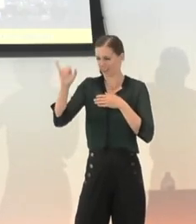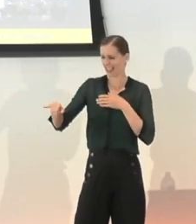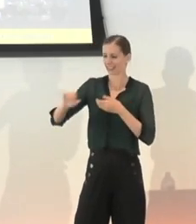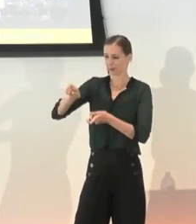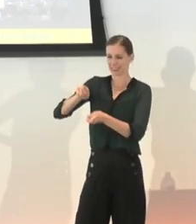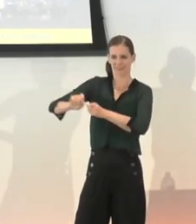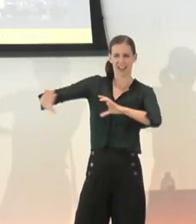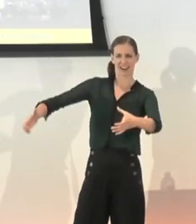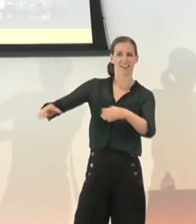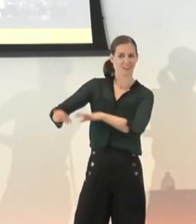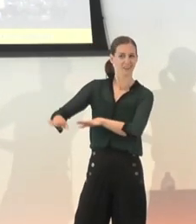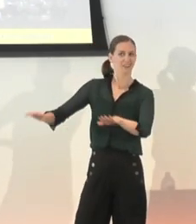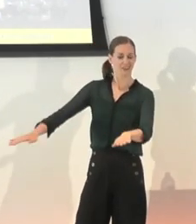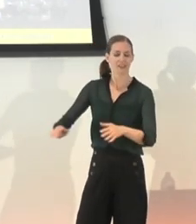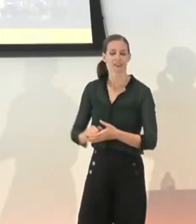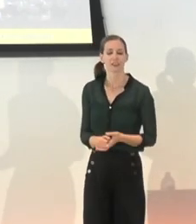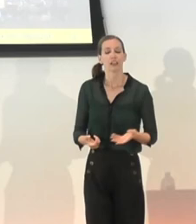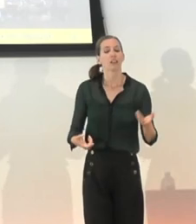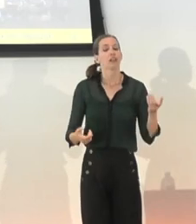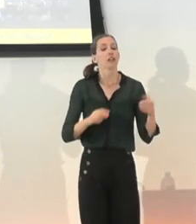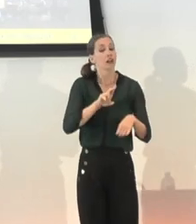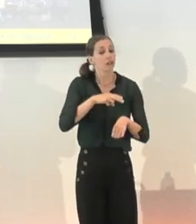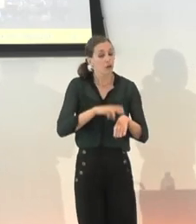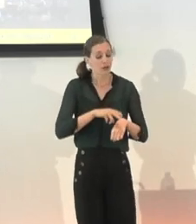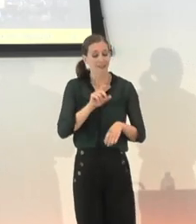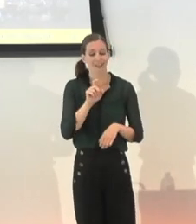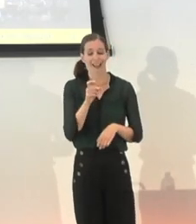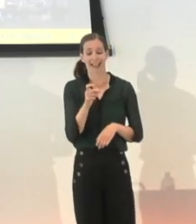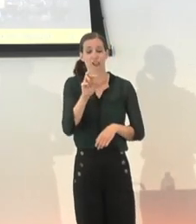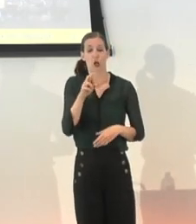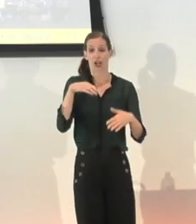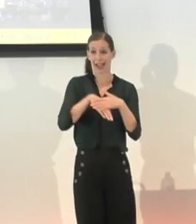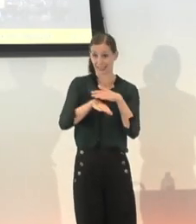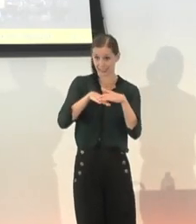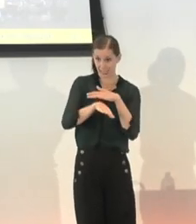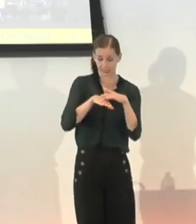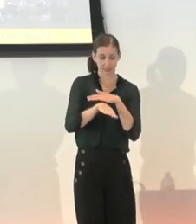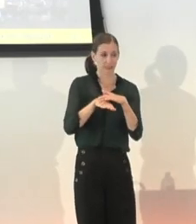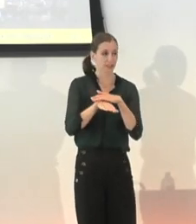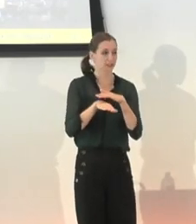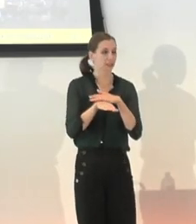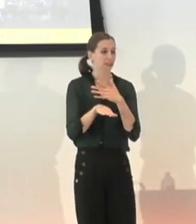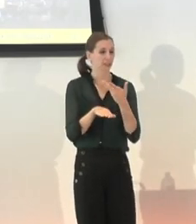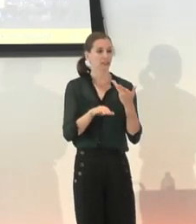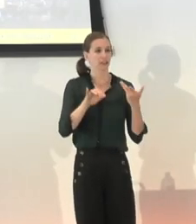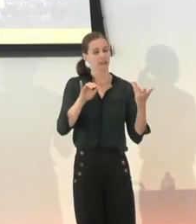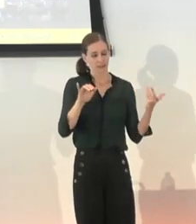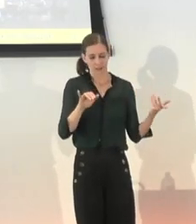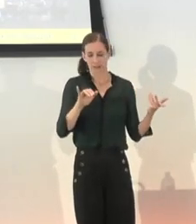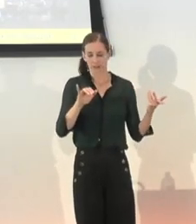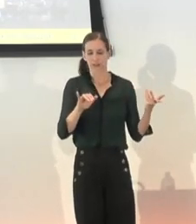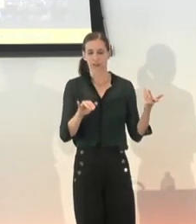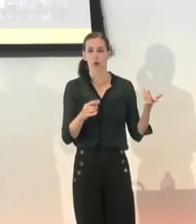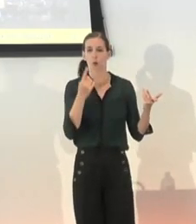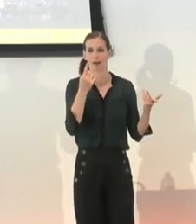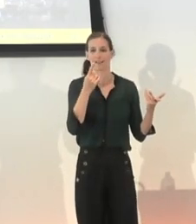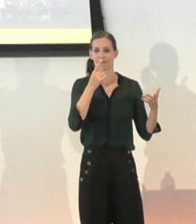And of course XR access, shary being one of our insulin best to get her's and I know Dylan will be